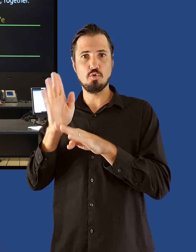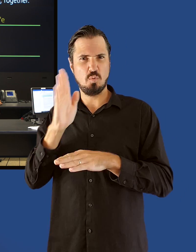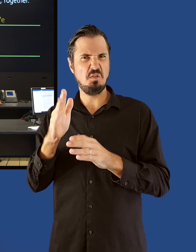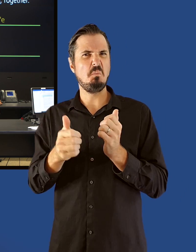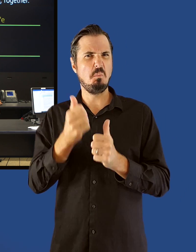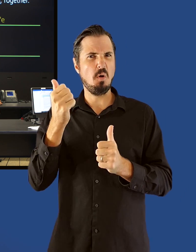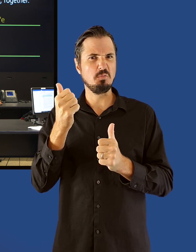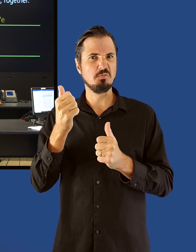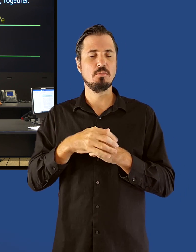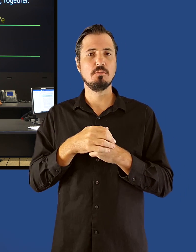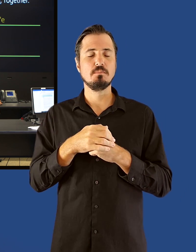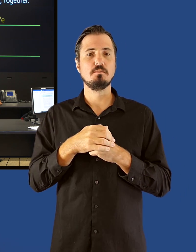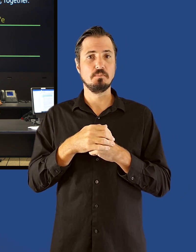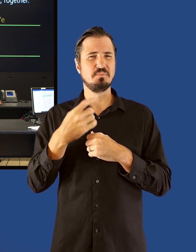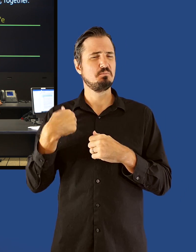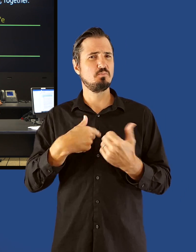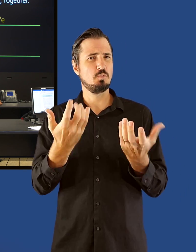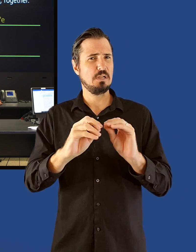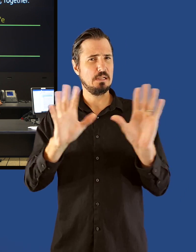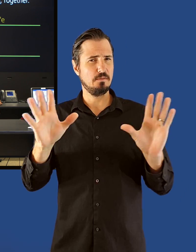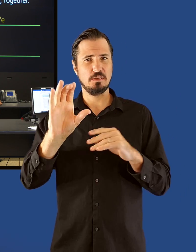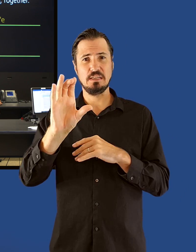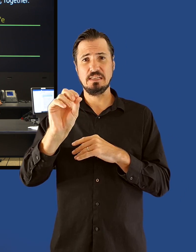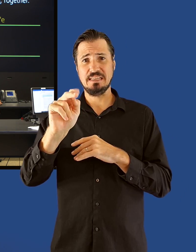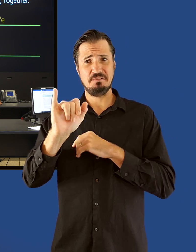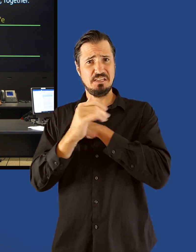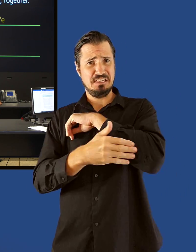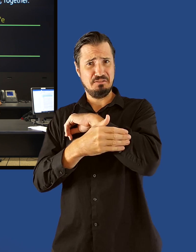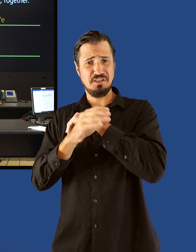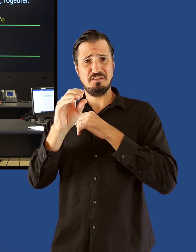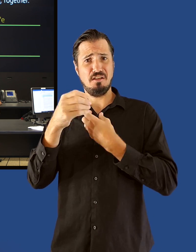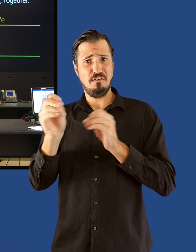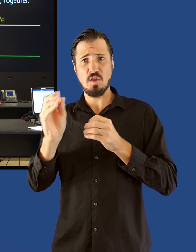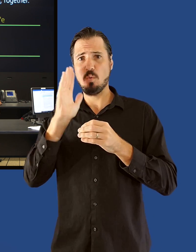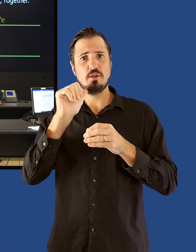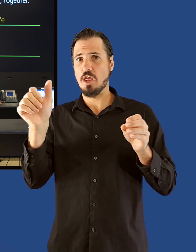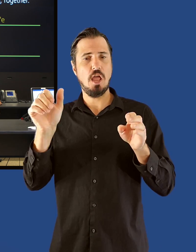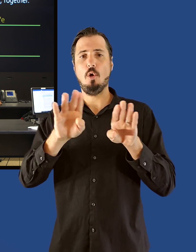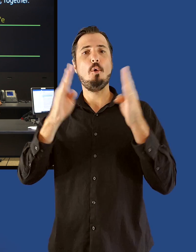One thing we wanted to clarify is that county offices will NOT reopen their doors to the general public on May 4,